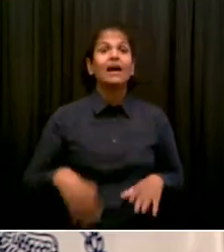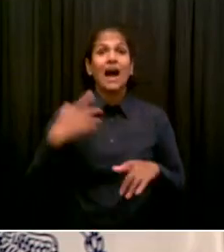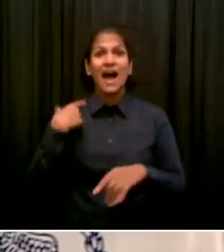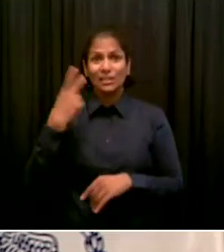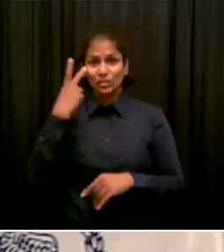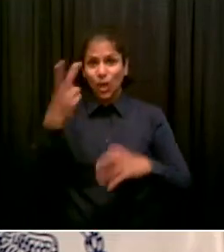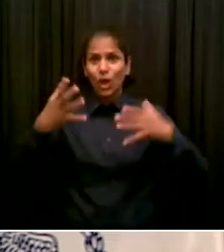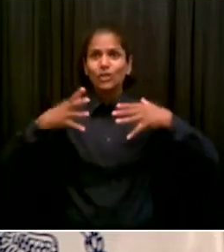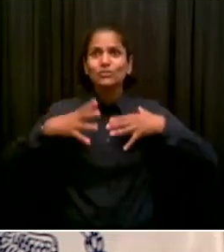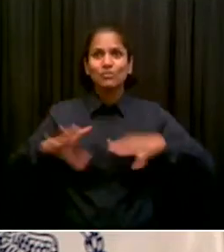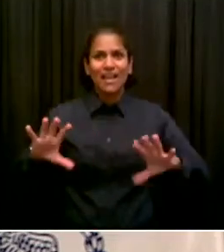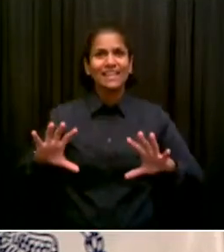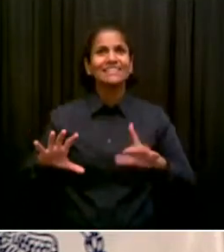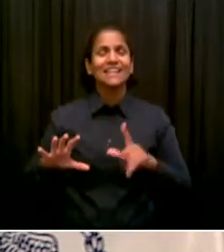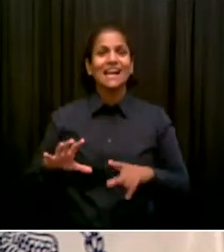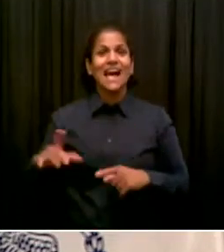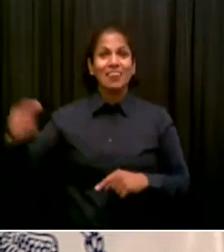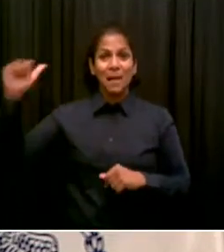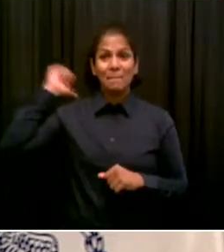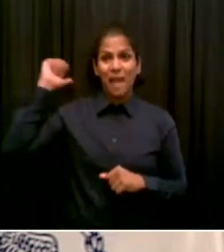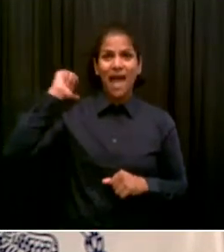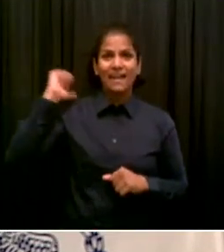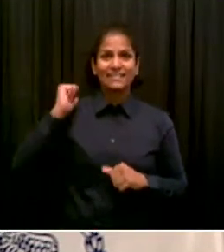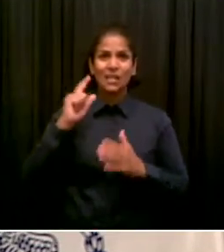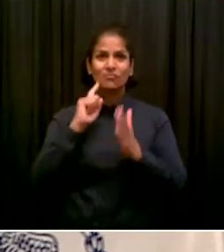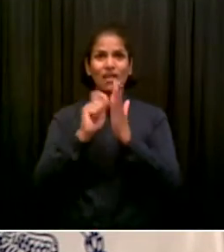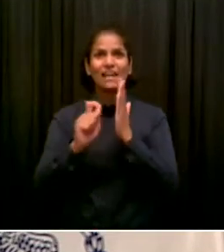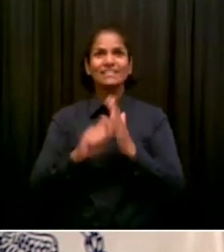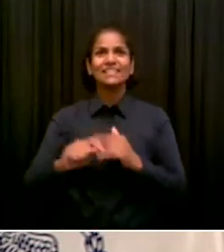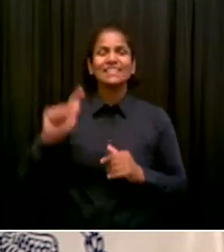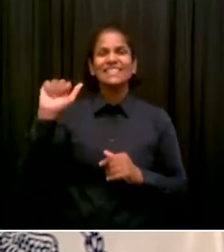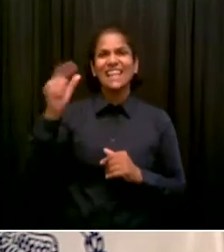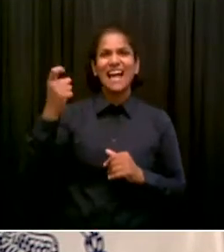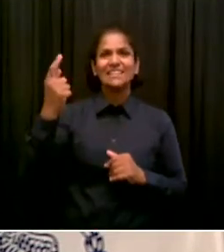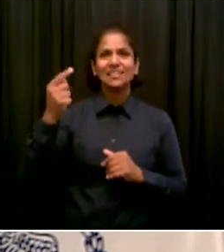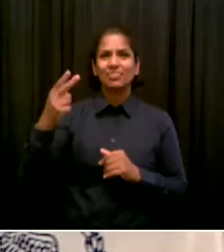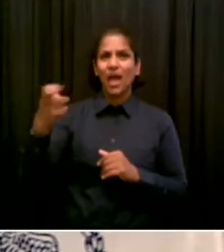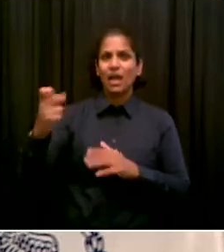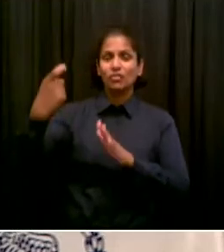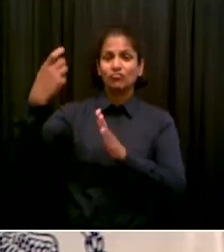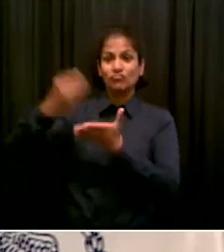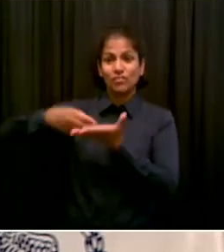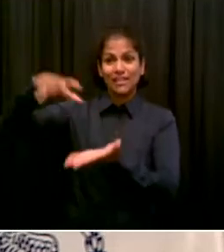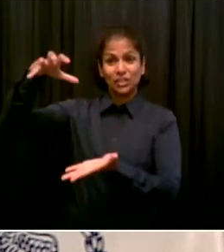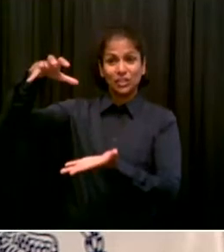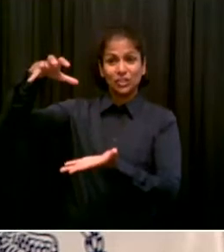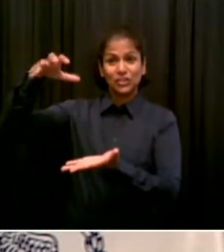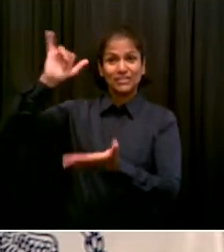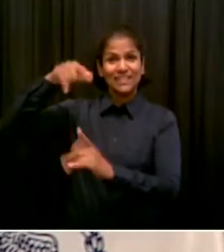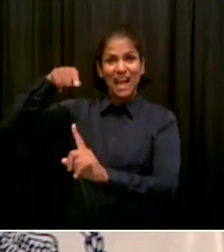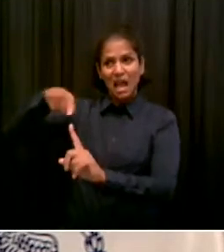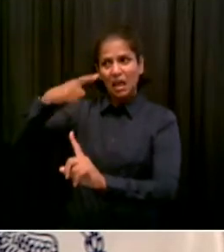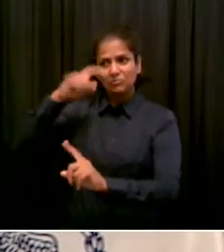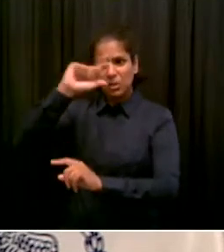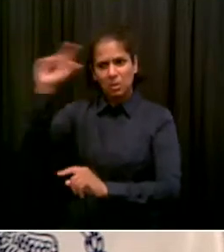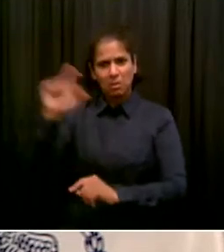WITH THE MESSA GETAX THE RICH. I WENT OVER TO INQUIRE AS TO WHO WAS WEARING IT, I DID NOT KNOW IT WASE HR UNTIL SHE